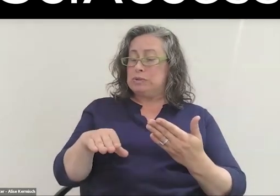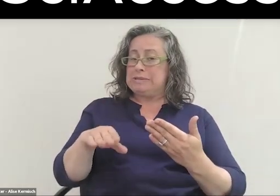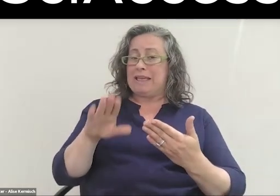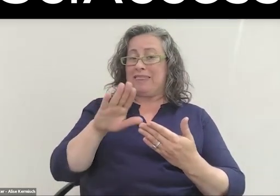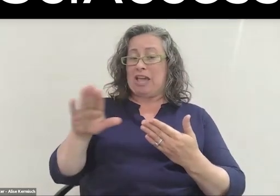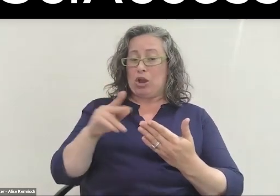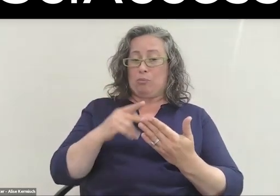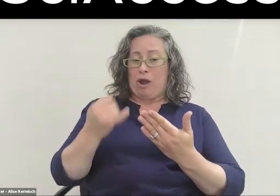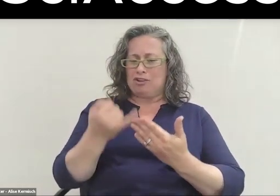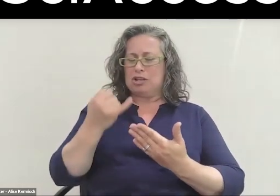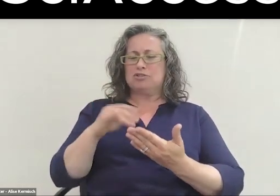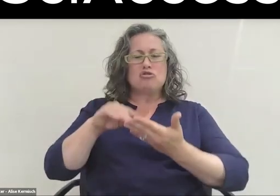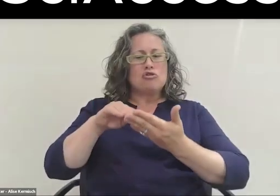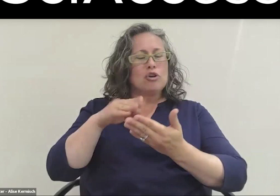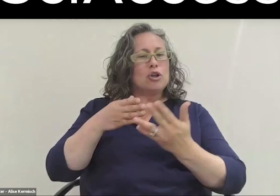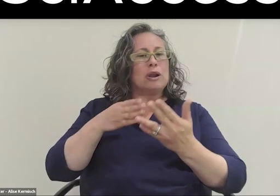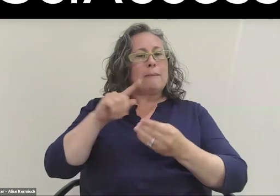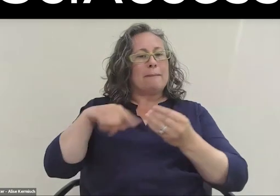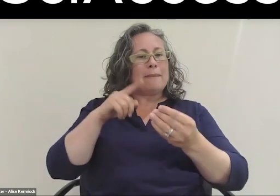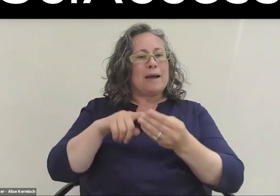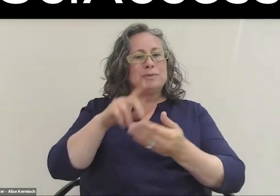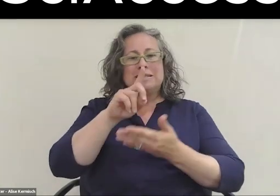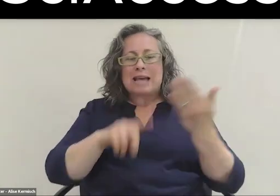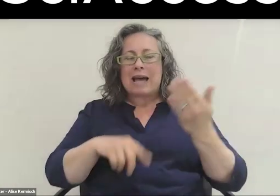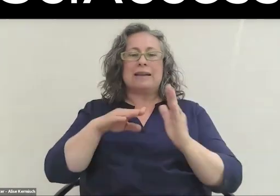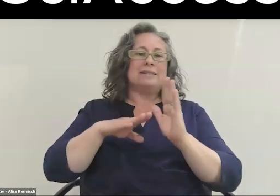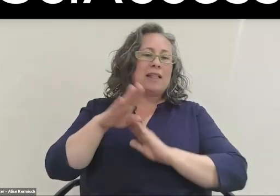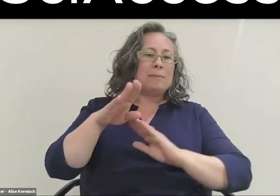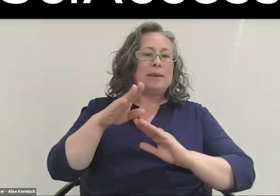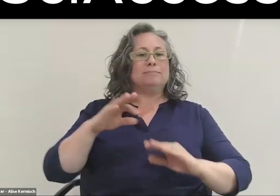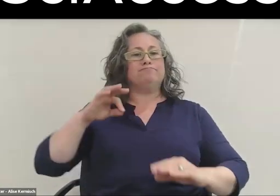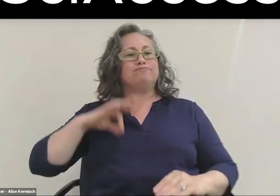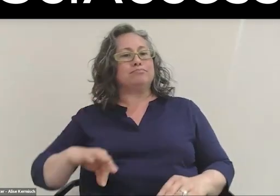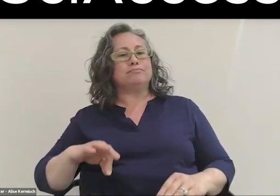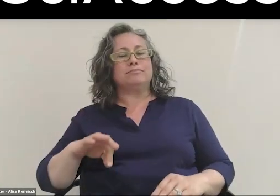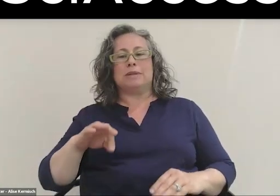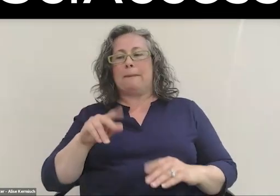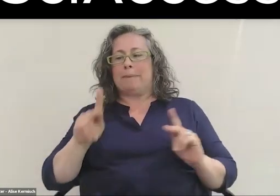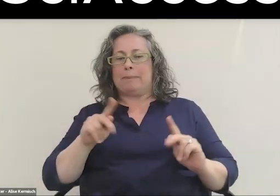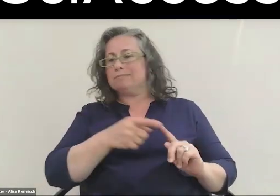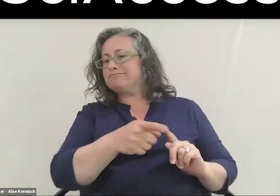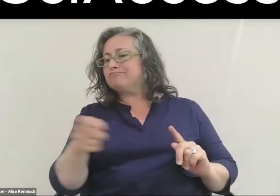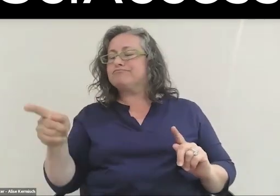learn about the design, development and use of technology that benefits people with disabilities and older adults.